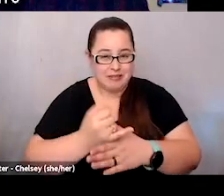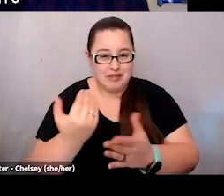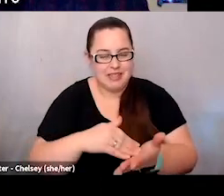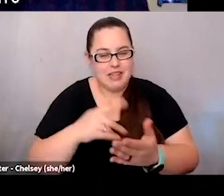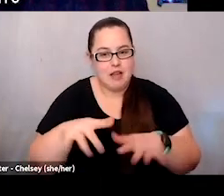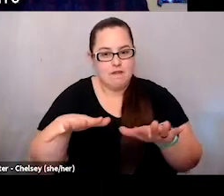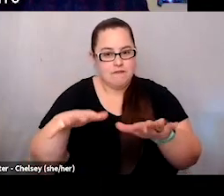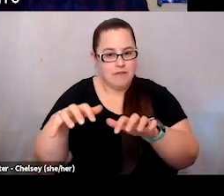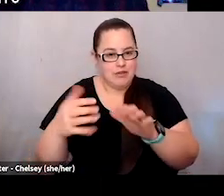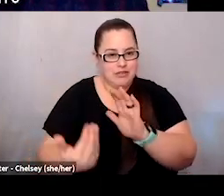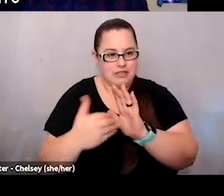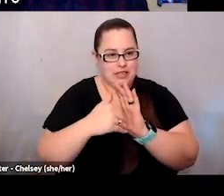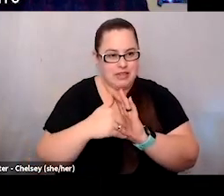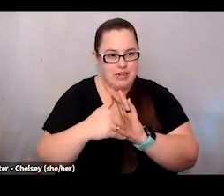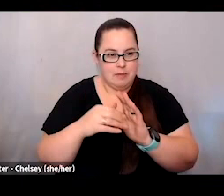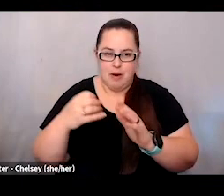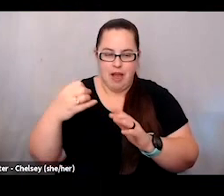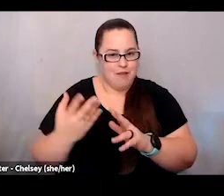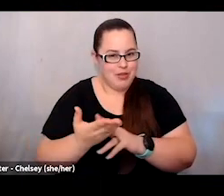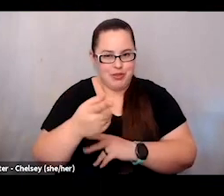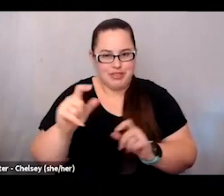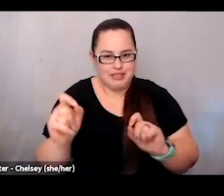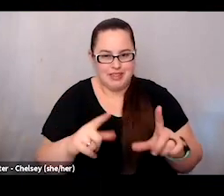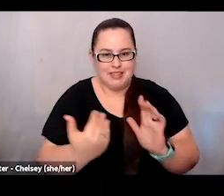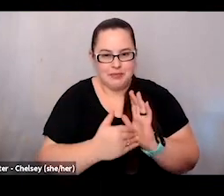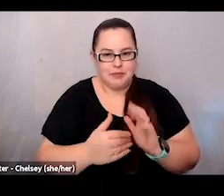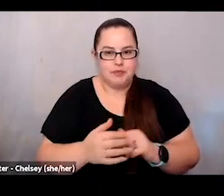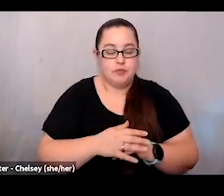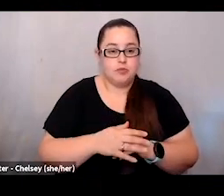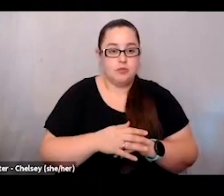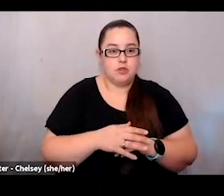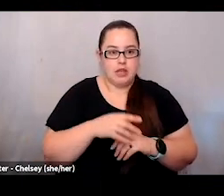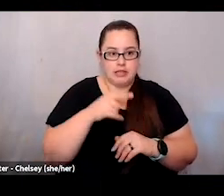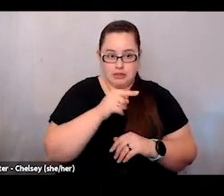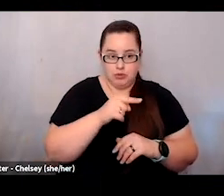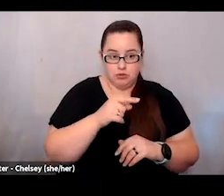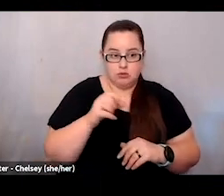more...some do. Nileen Clark: Sorry, Bernard, I'm sorry to interrupt you again. But you kind of cut out